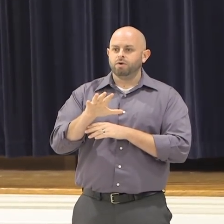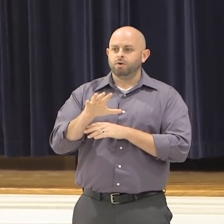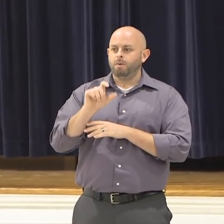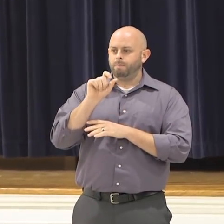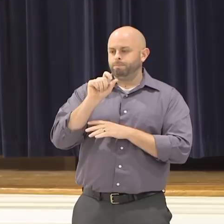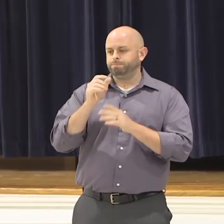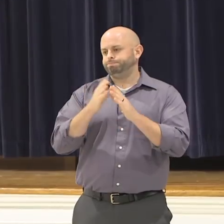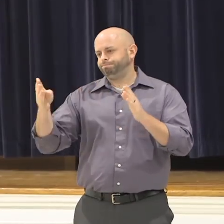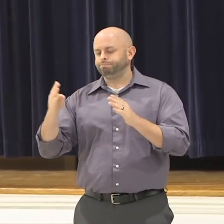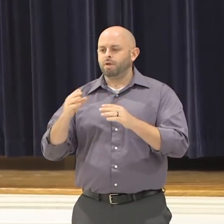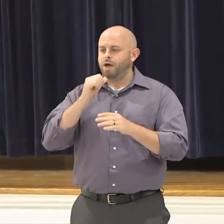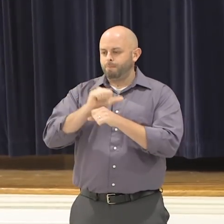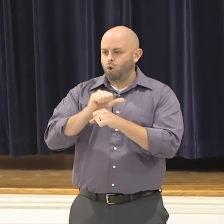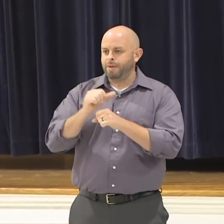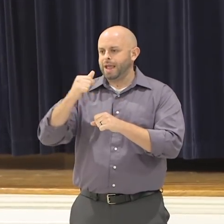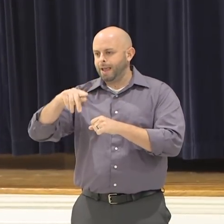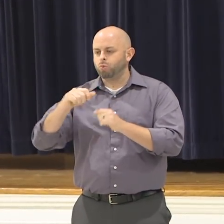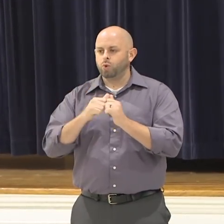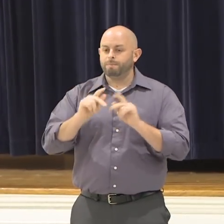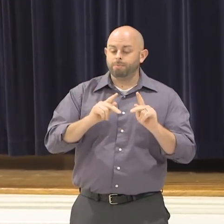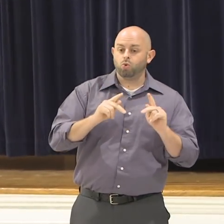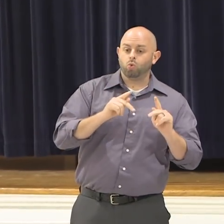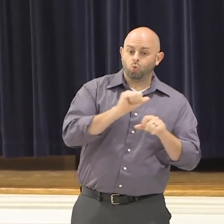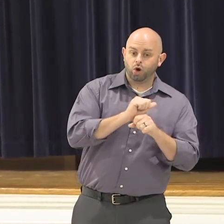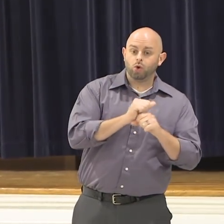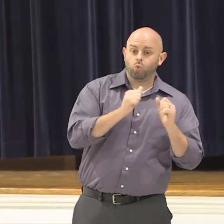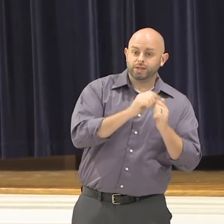working age people with disabilities and those without I just gave a speech on it